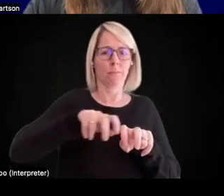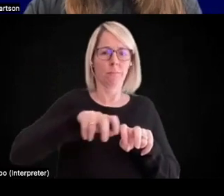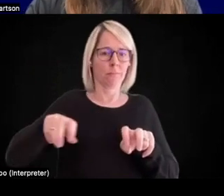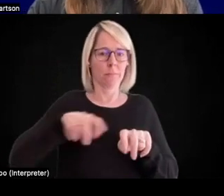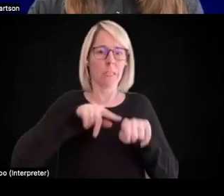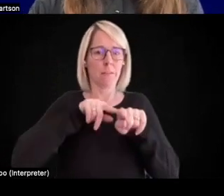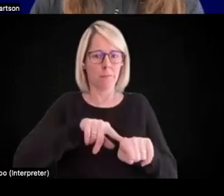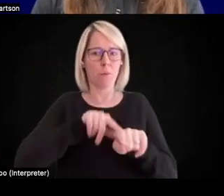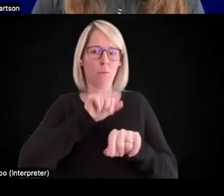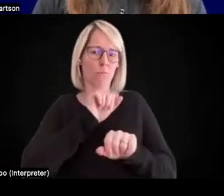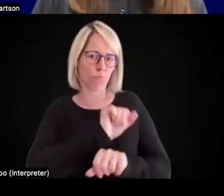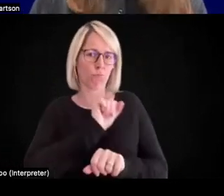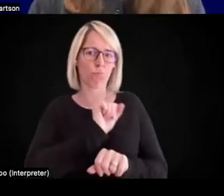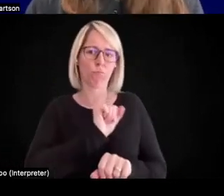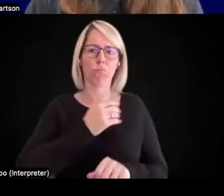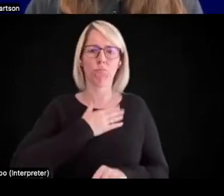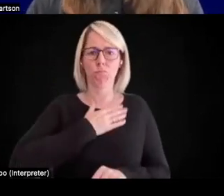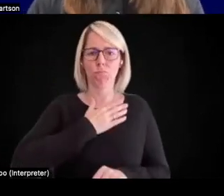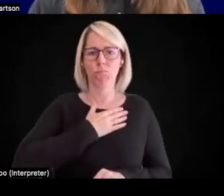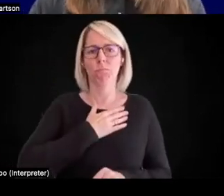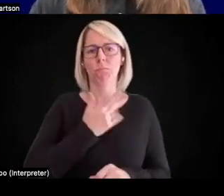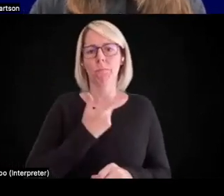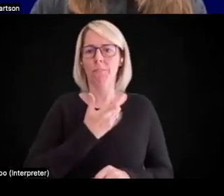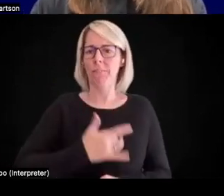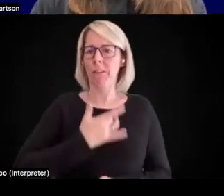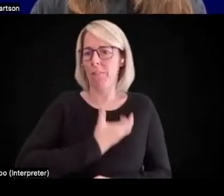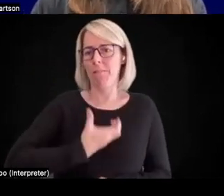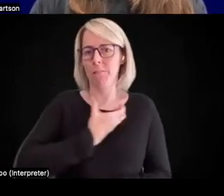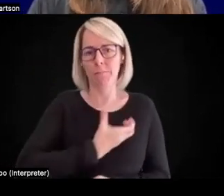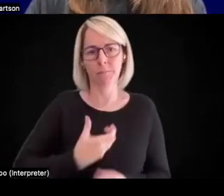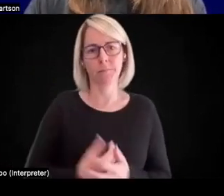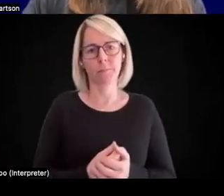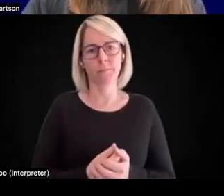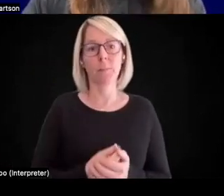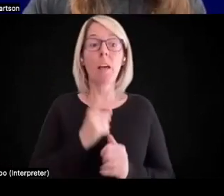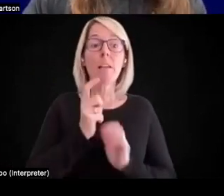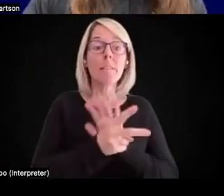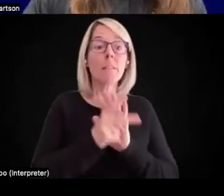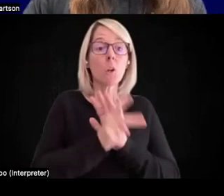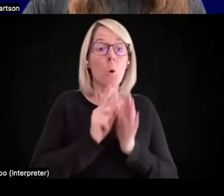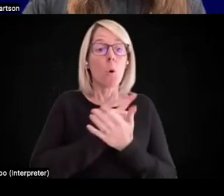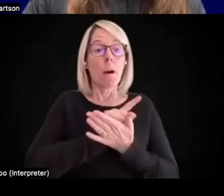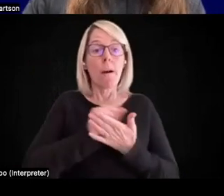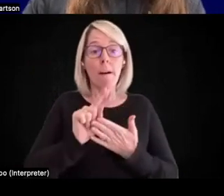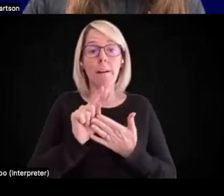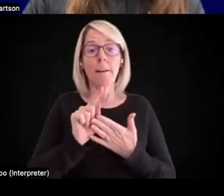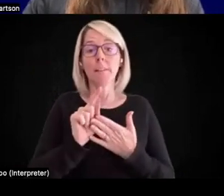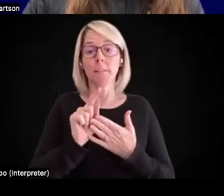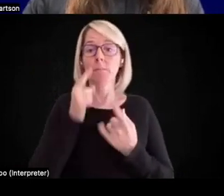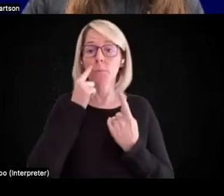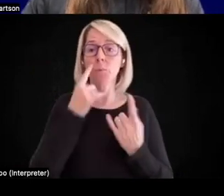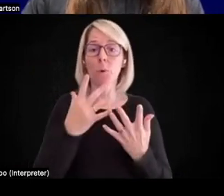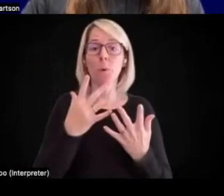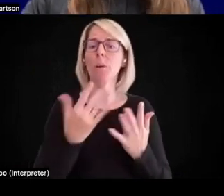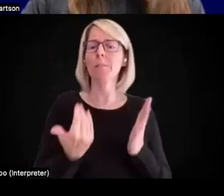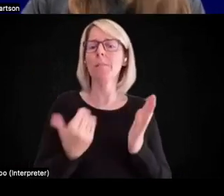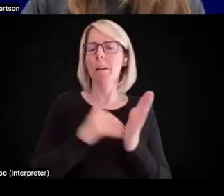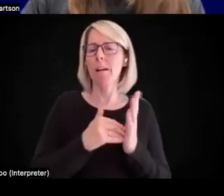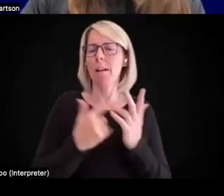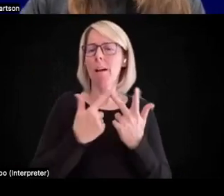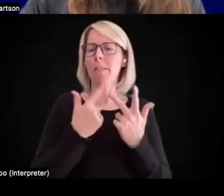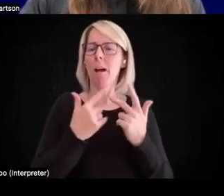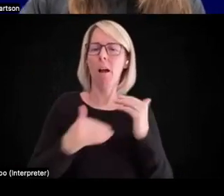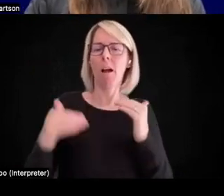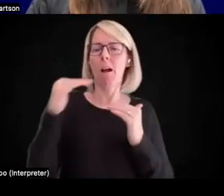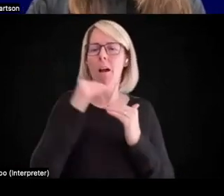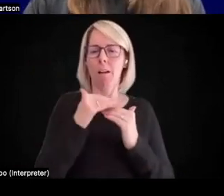me. We will come back to that video because we add another dimension to it a little bit later on.